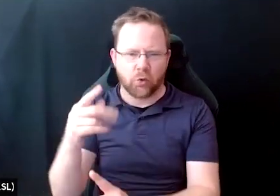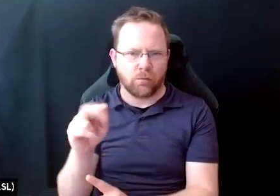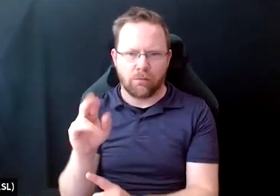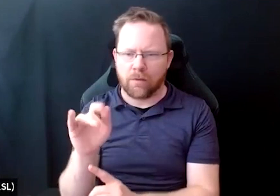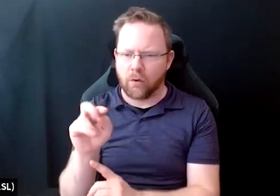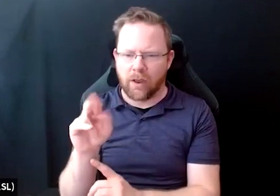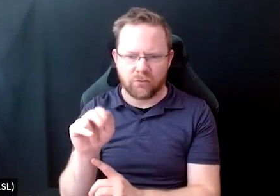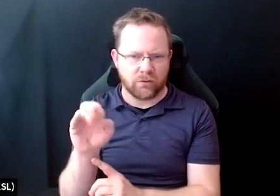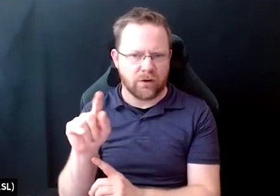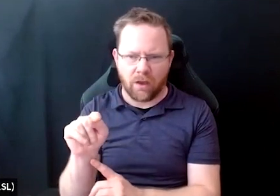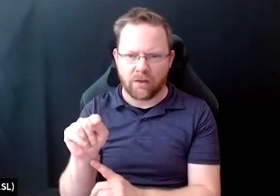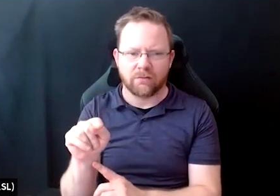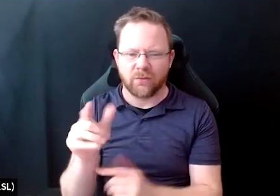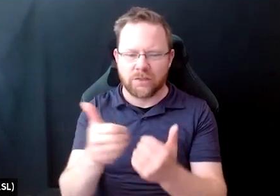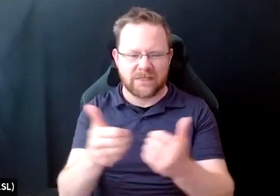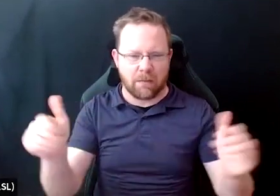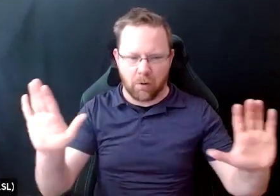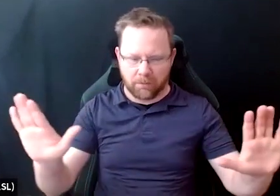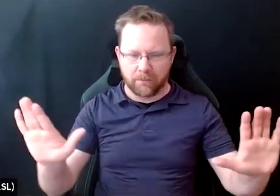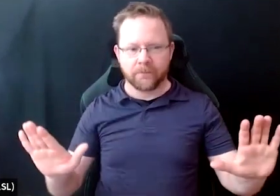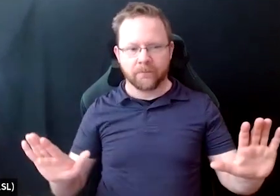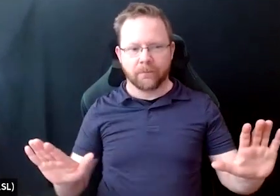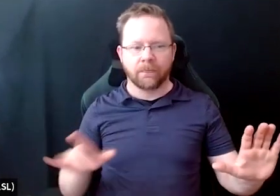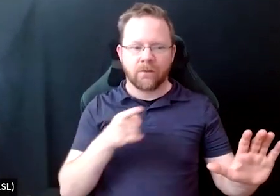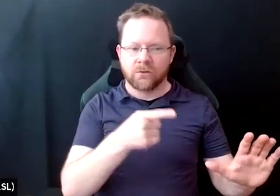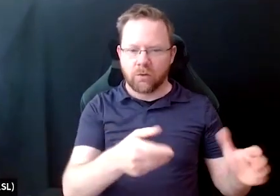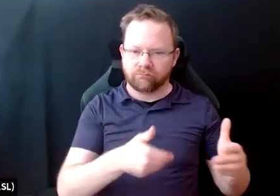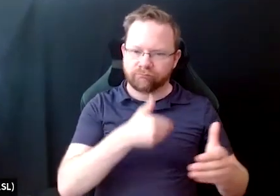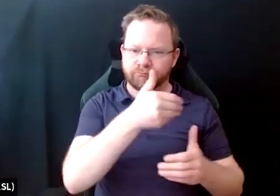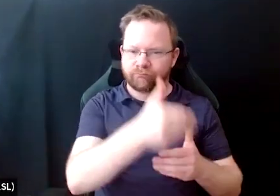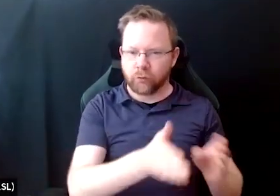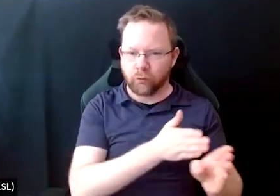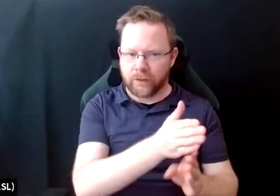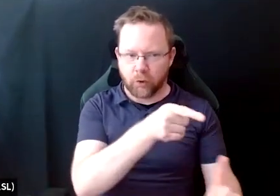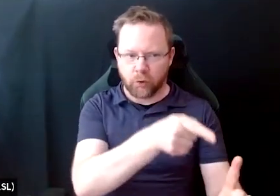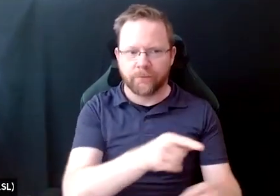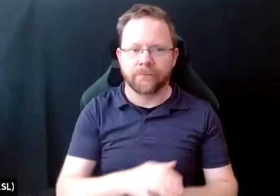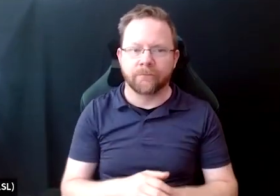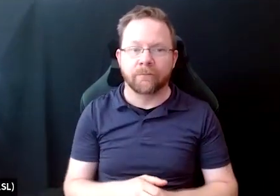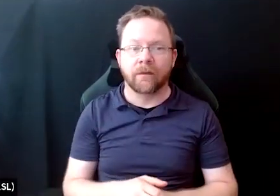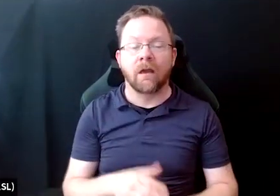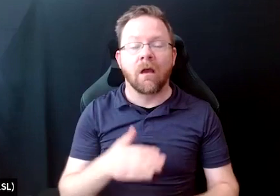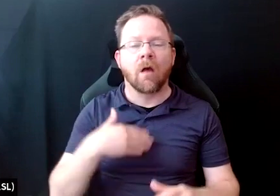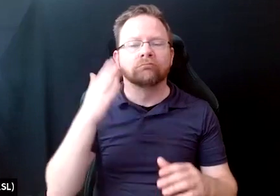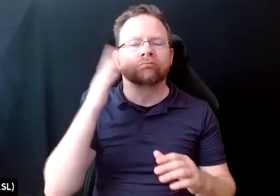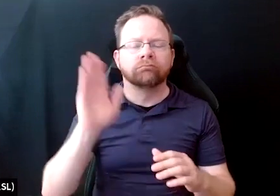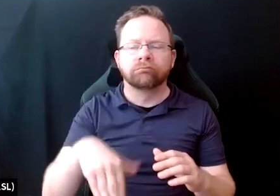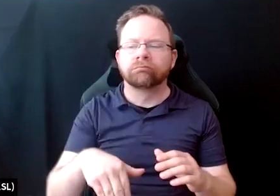He's in a separate category, he went on today to the career track. I want to say a couple of words about ADHD.